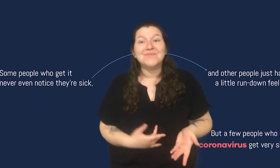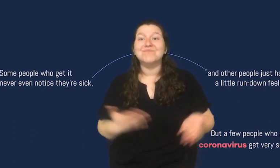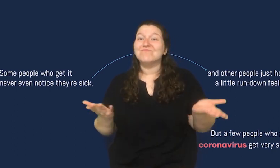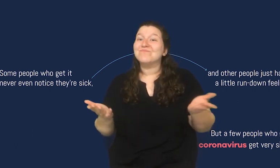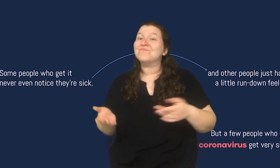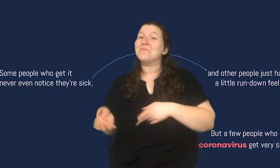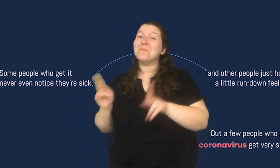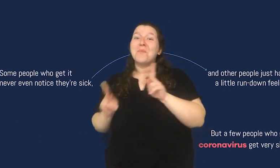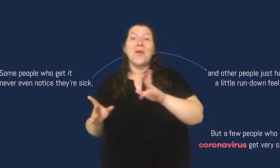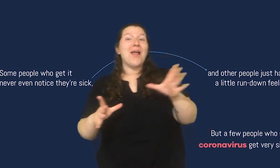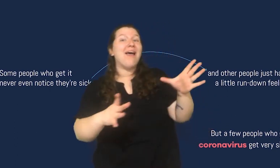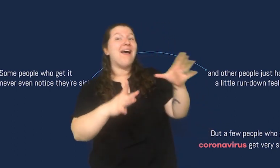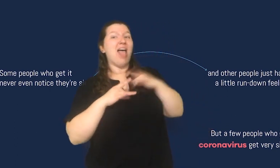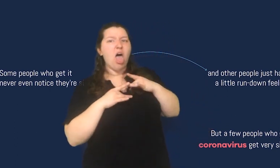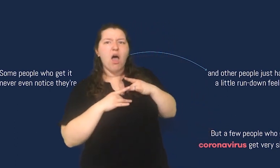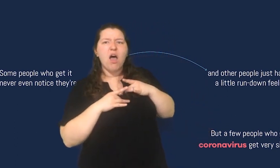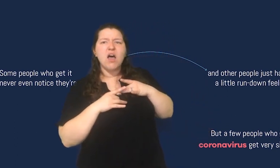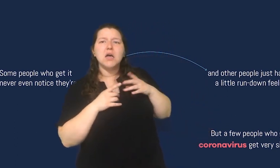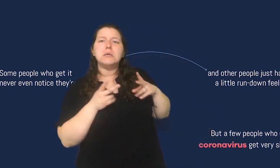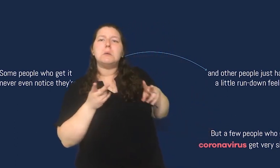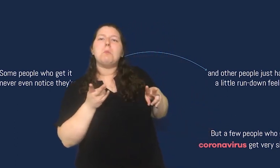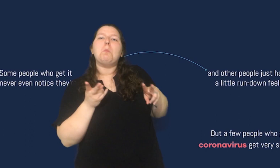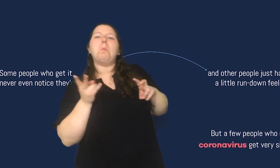just have a little run-down feeling.